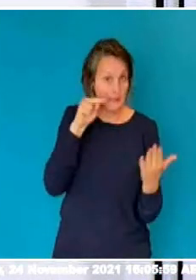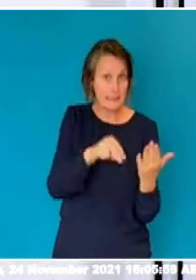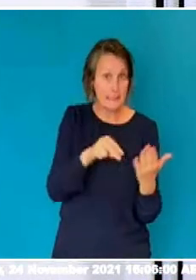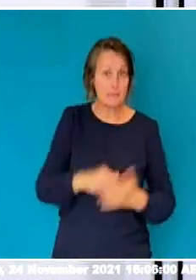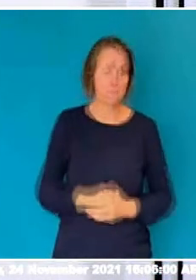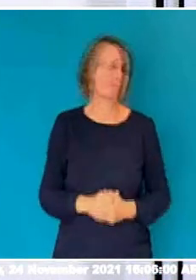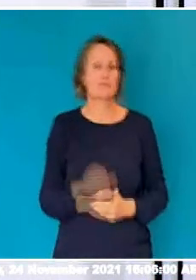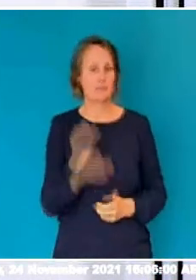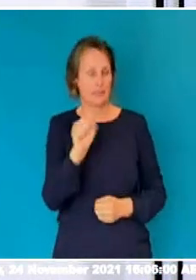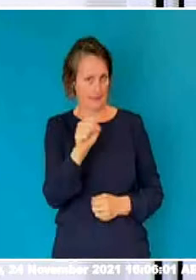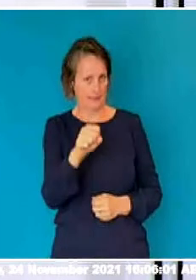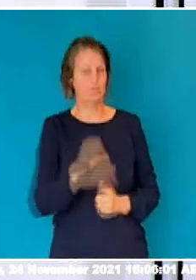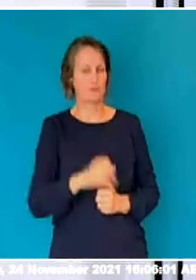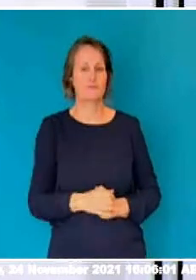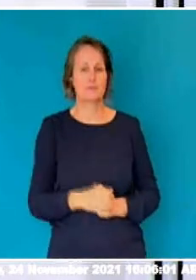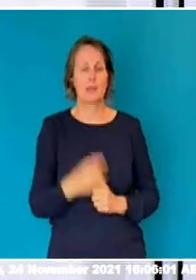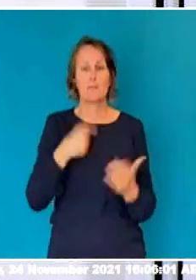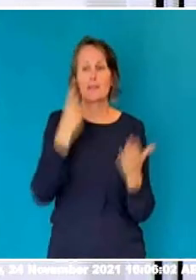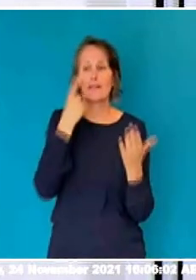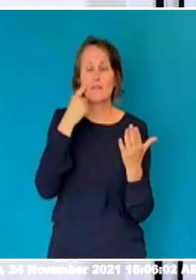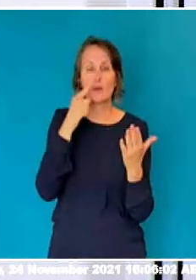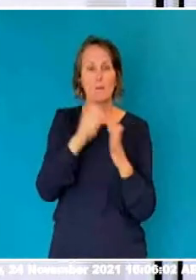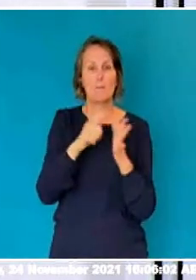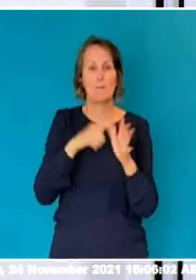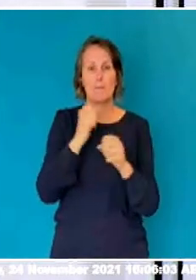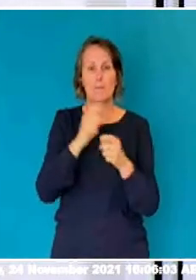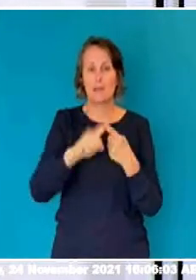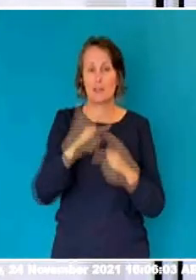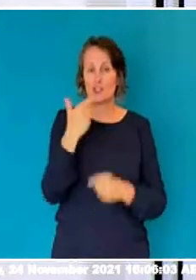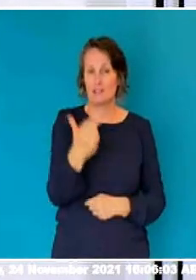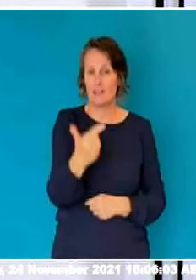I do. MS DOWSETT: If you could turn to page 7, this is where you begin with